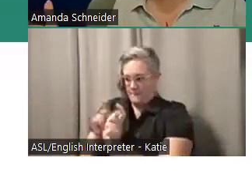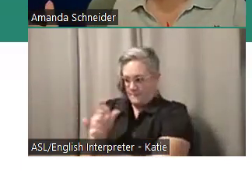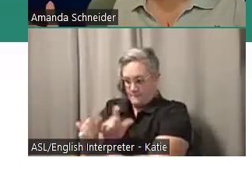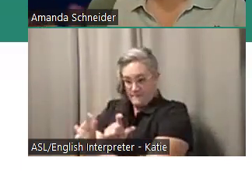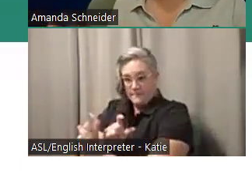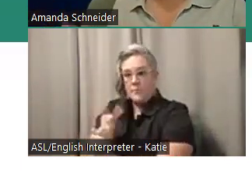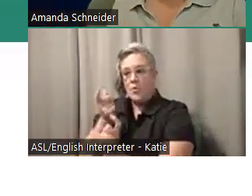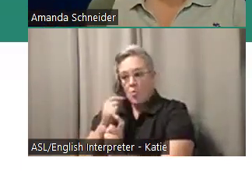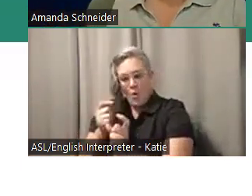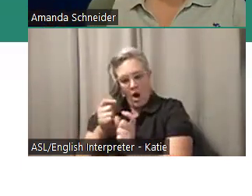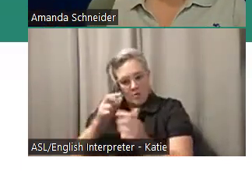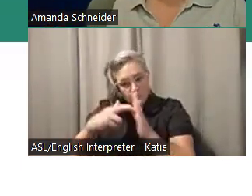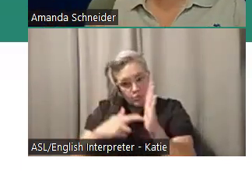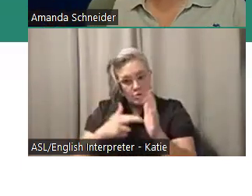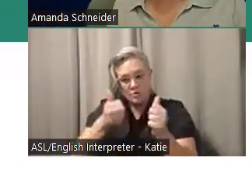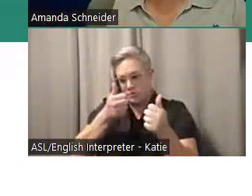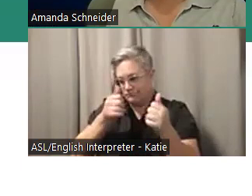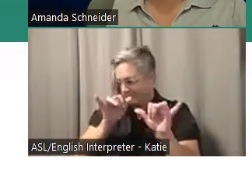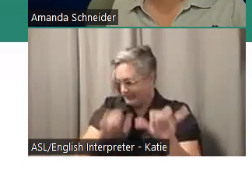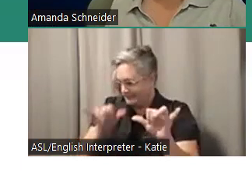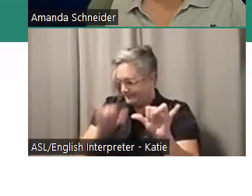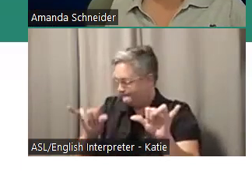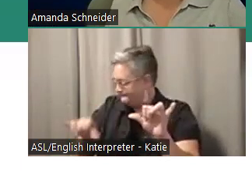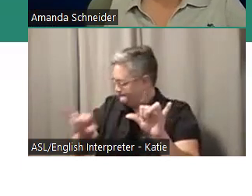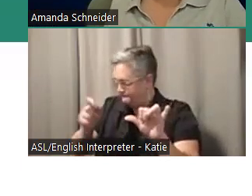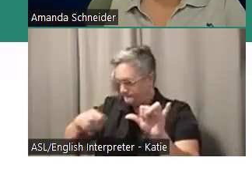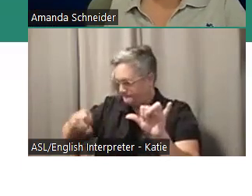format they follow, And how that's connected to the story.